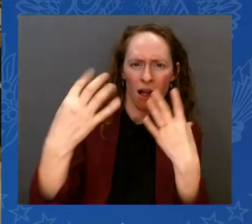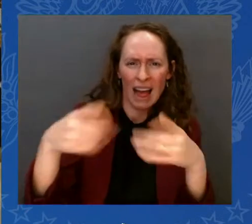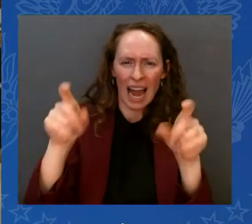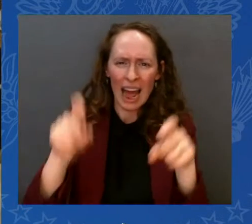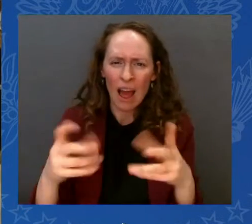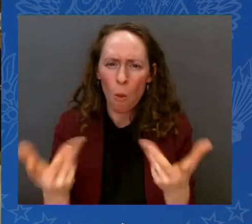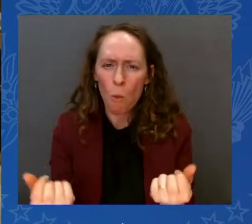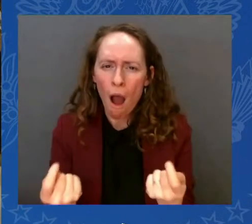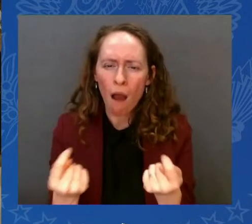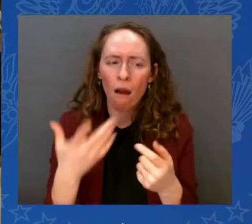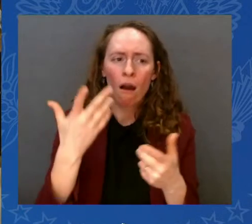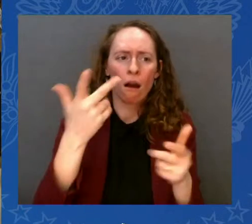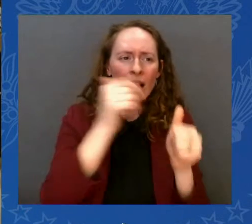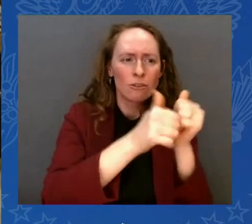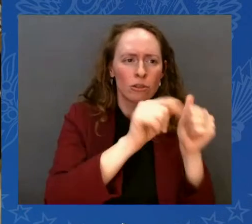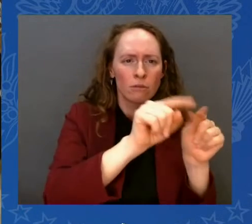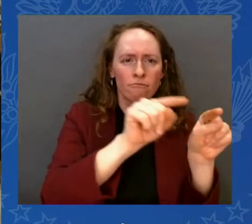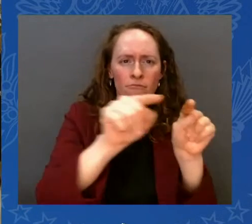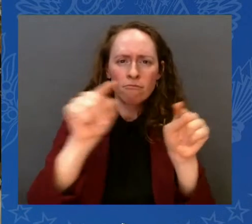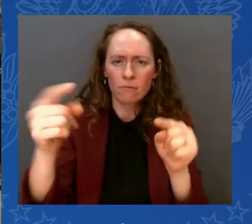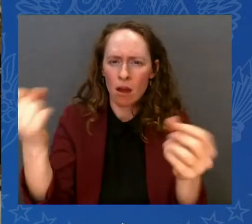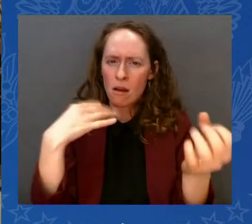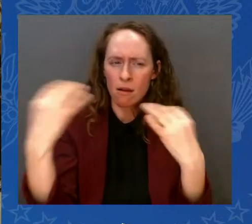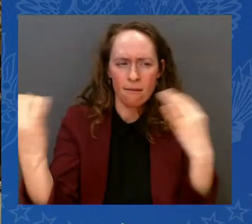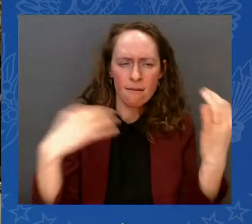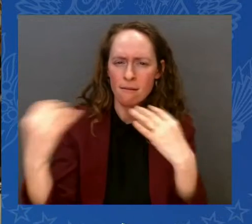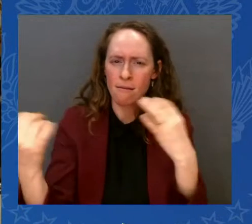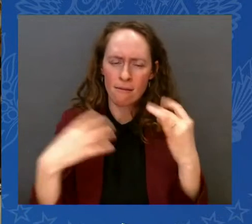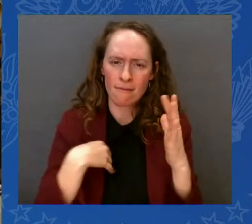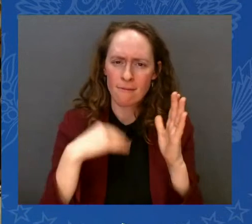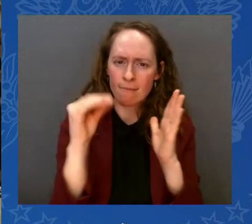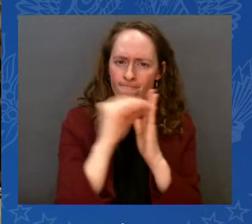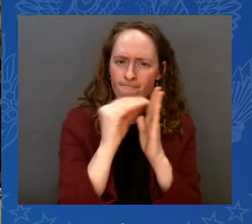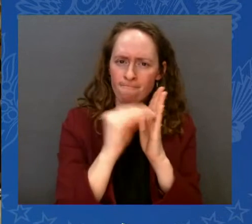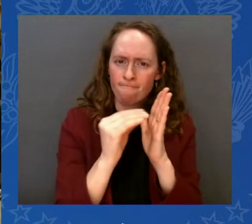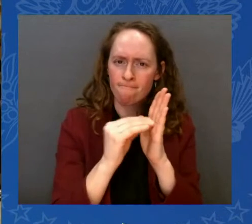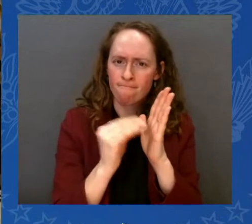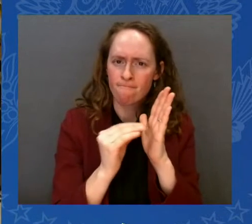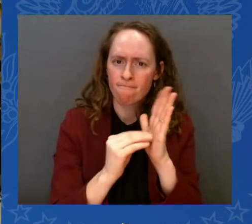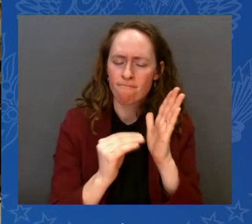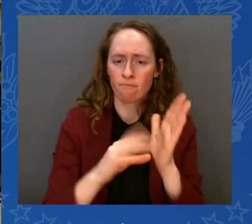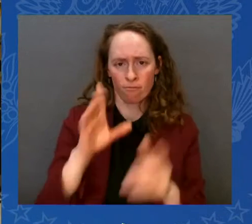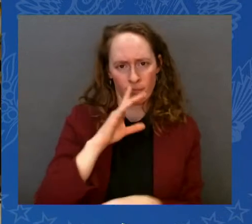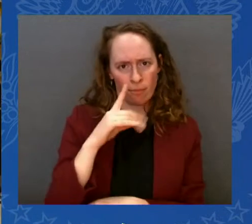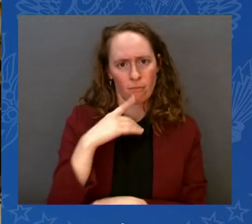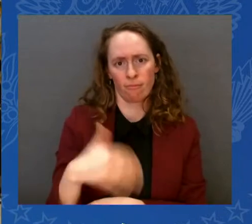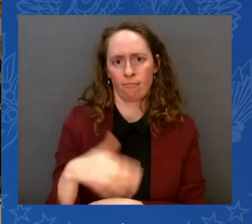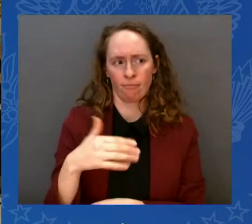were formed by the immediacy of the pandemic. But you also talked with us